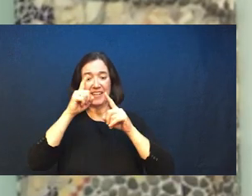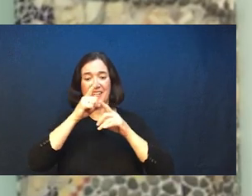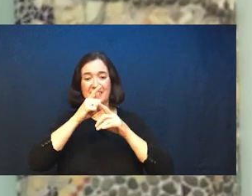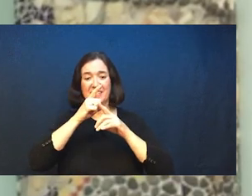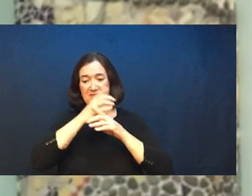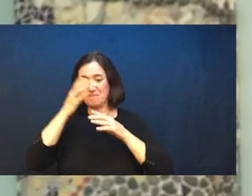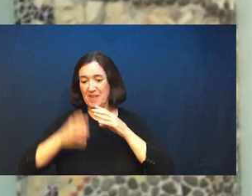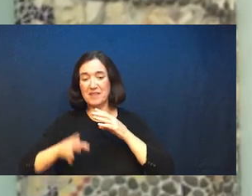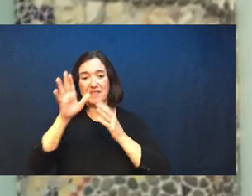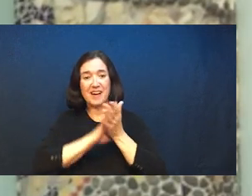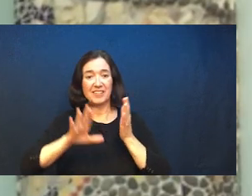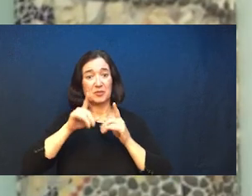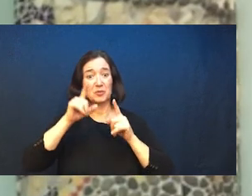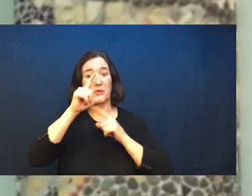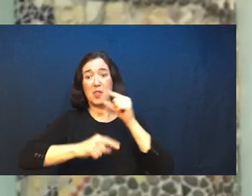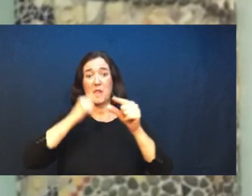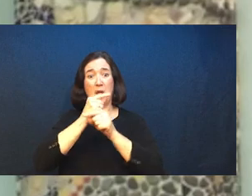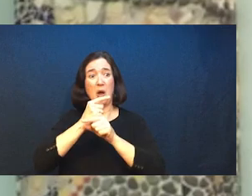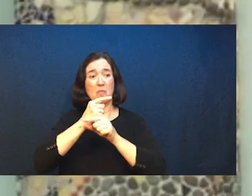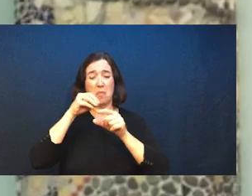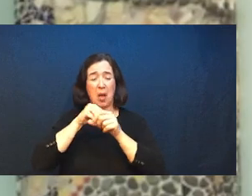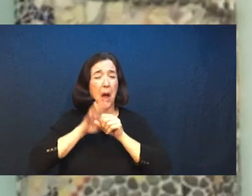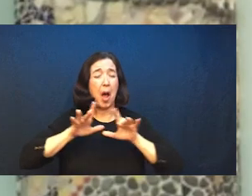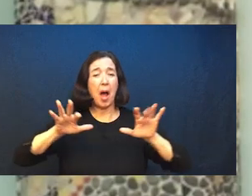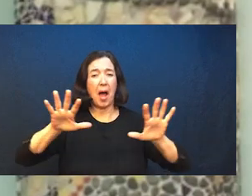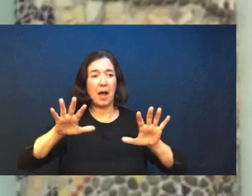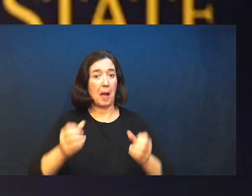How many people can say that, right? You guys are bright, inquisitive.